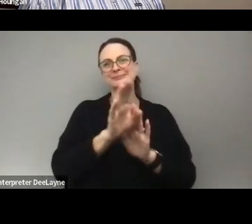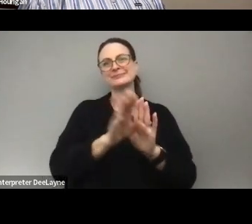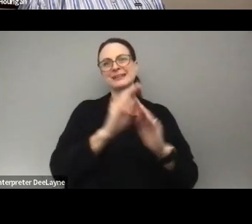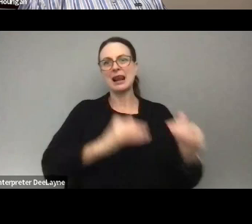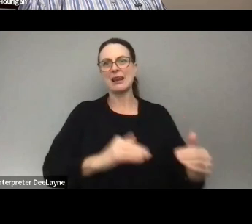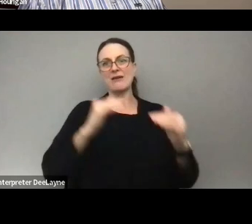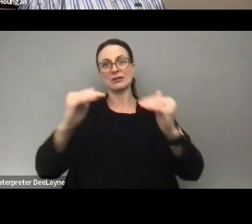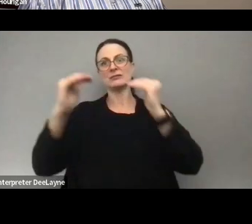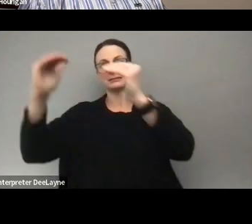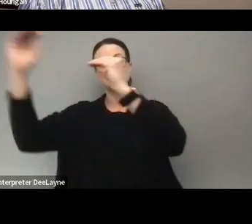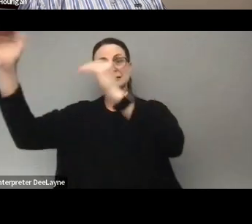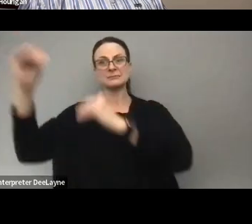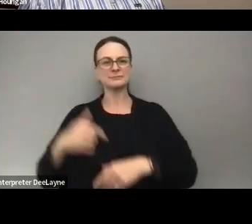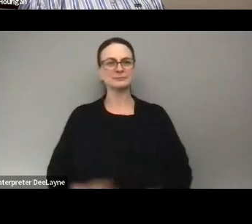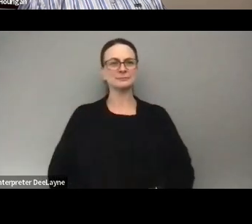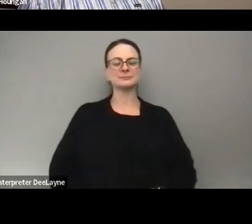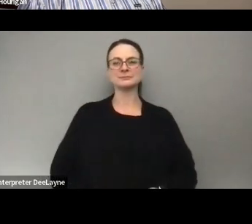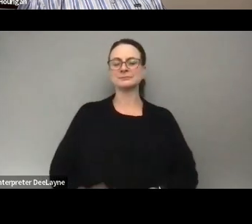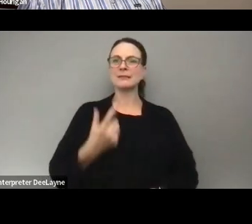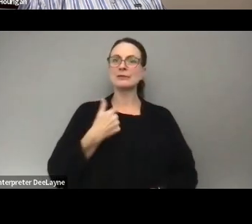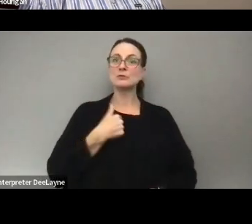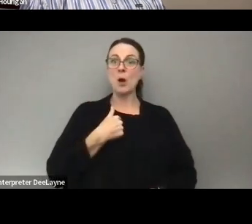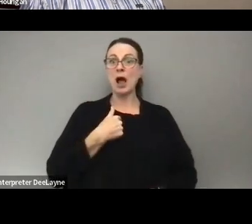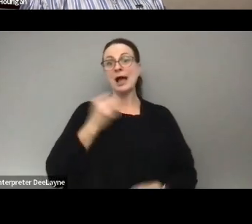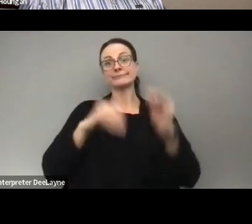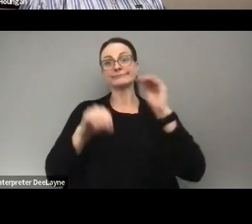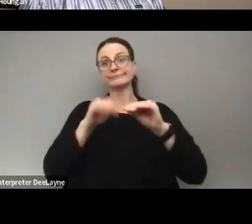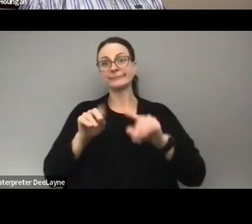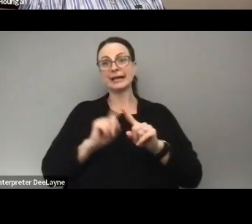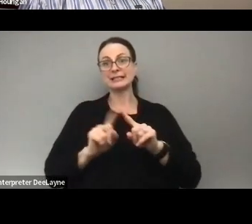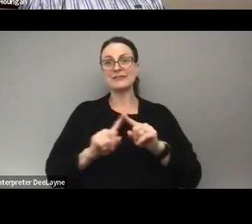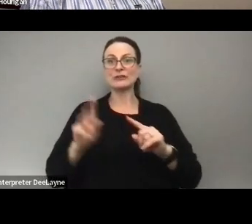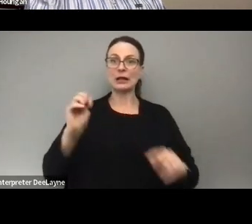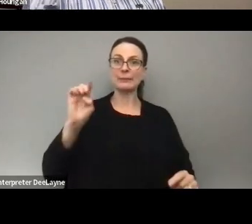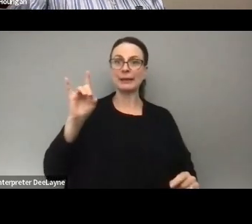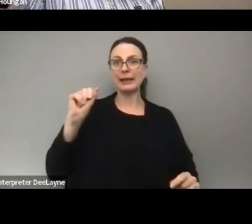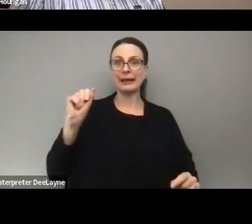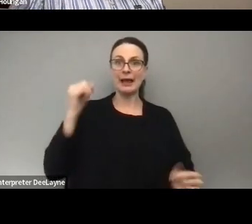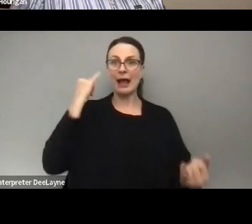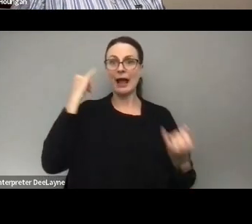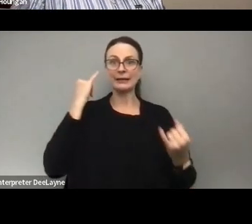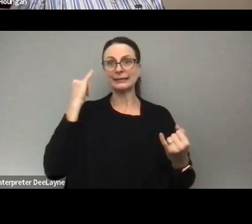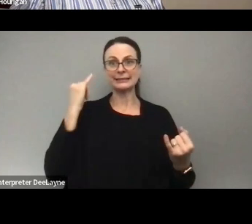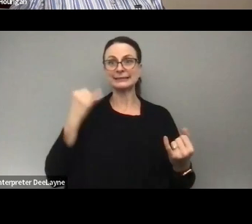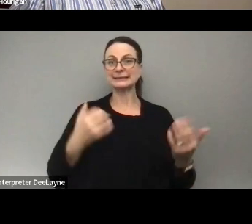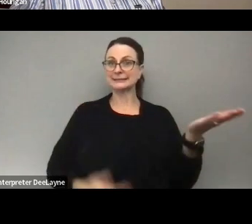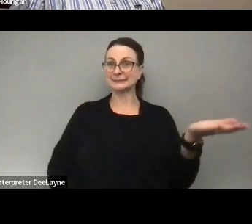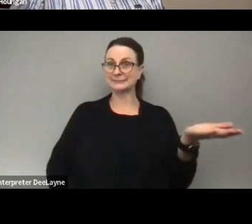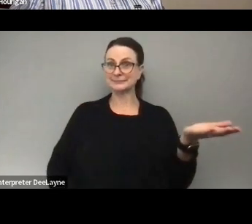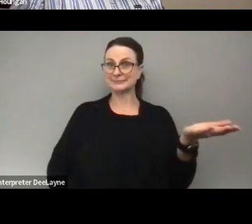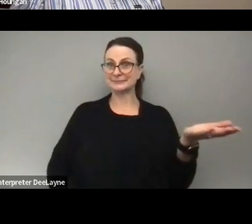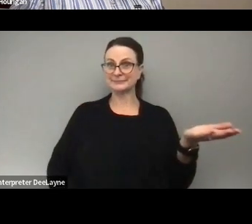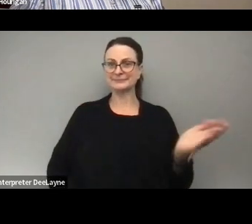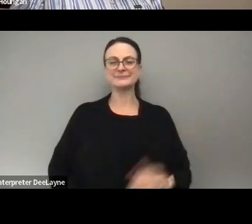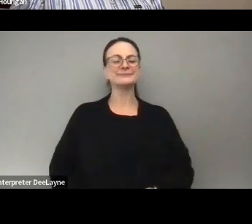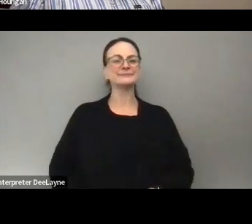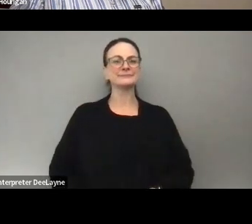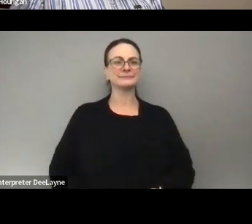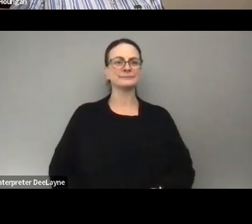So I put together some multiple media ideas, but I'm hoping that maybe get some of you